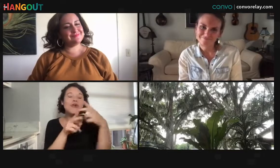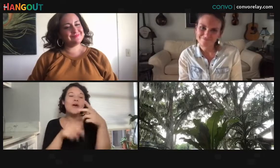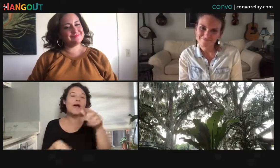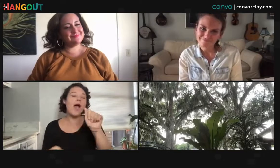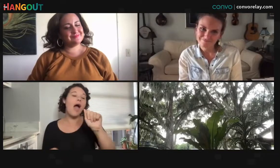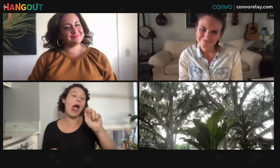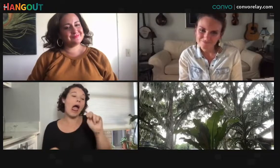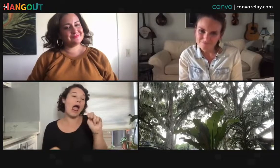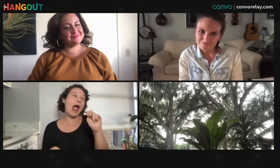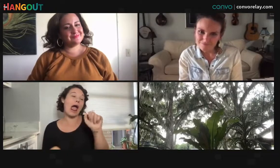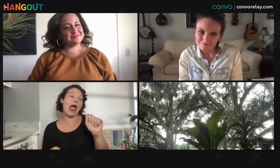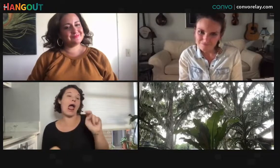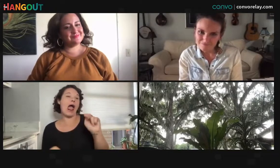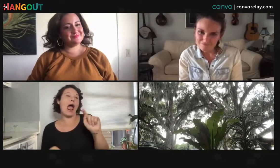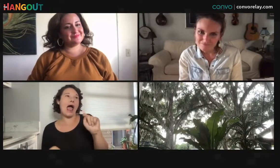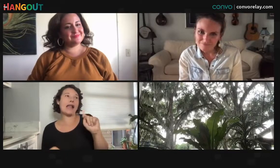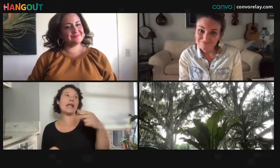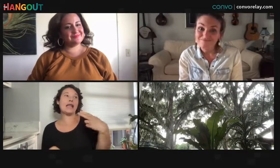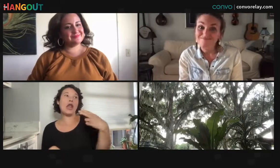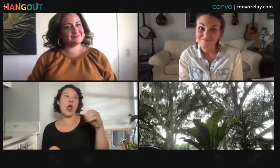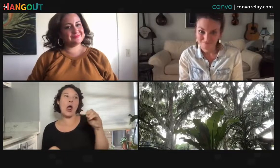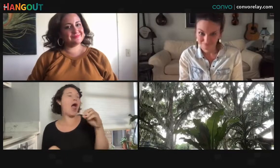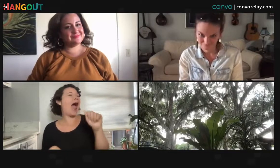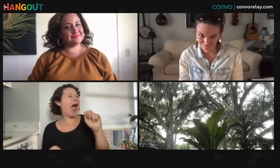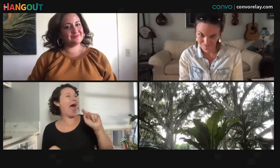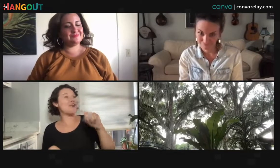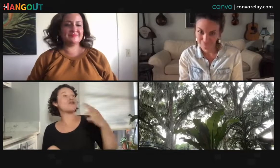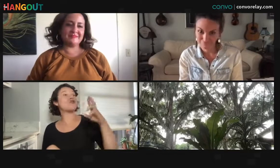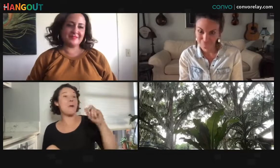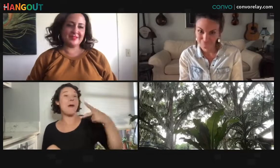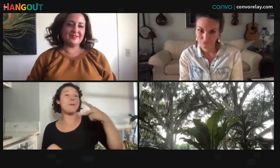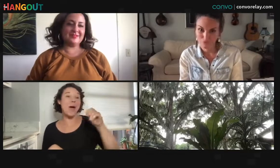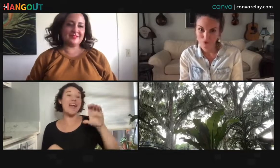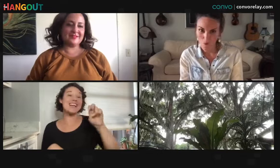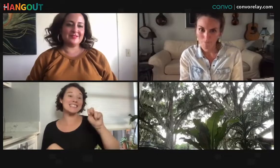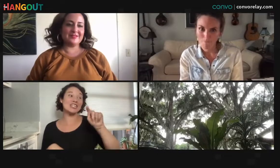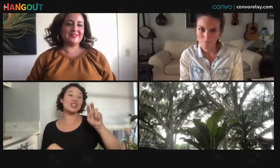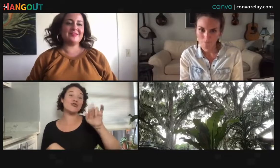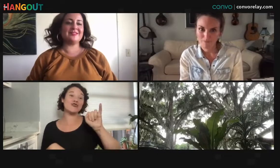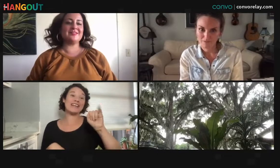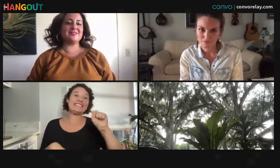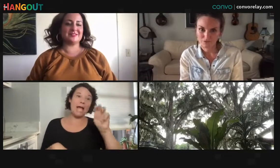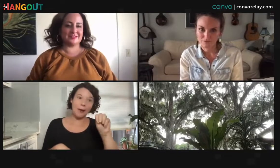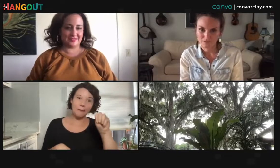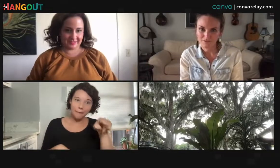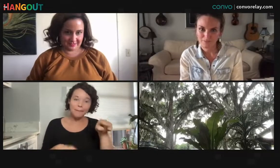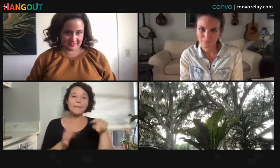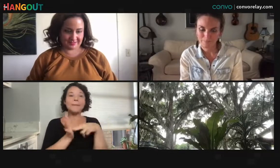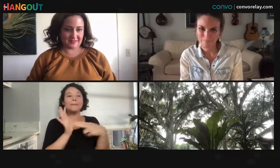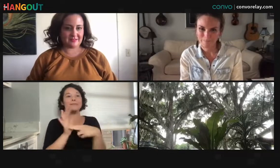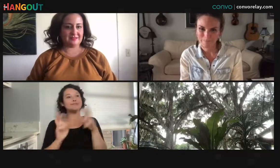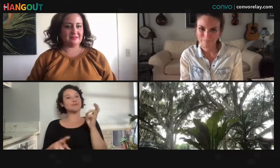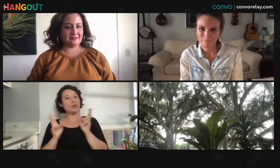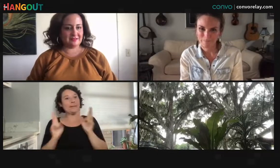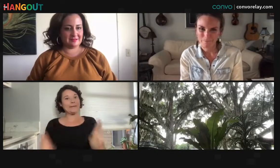always nature's been a part of you and you are a part of nature there is a term called anthropocentrism